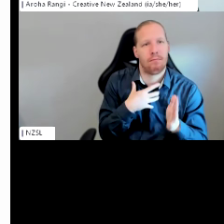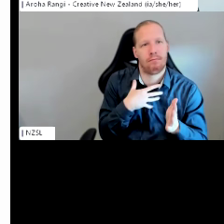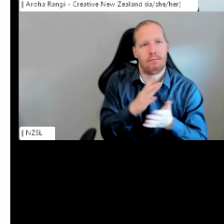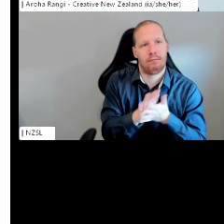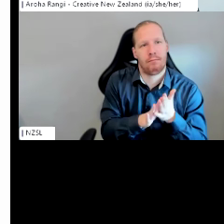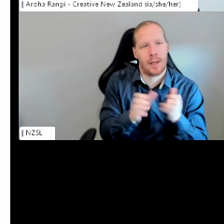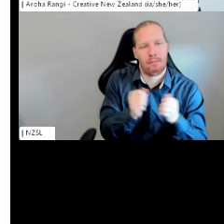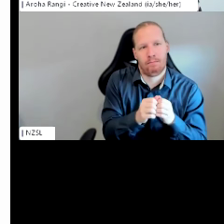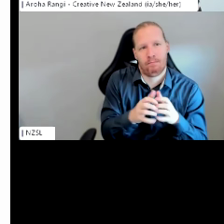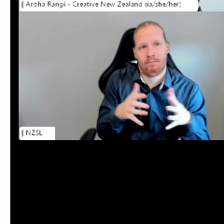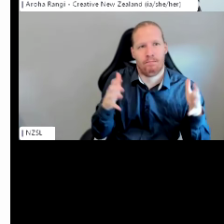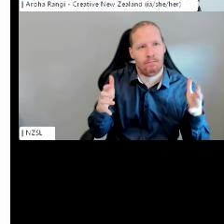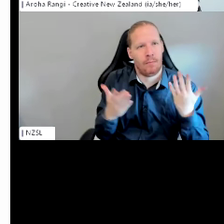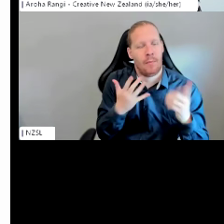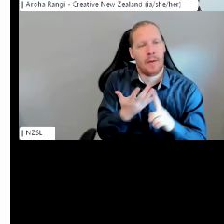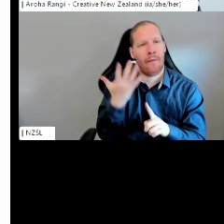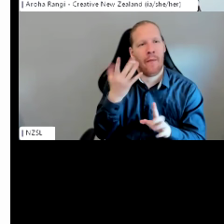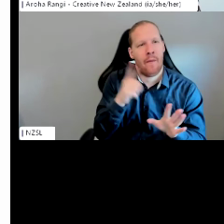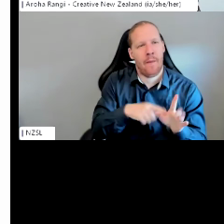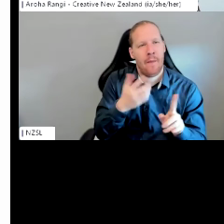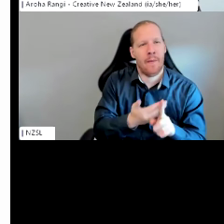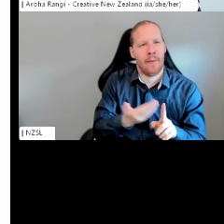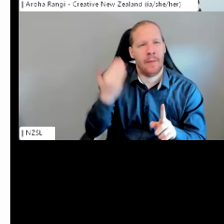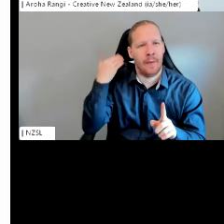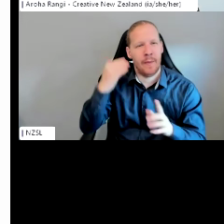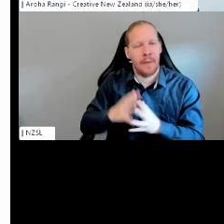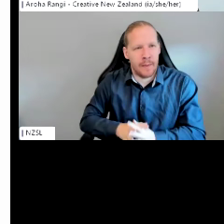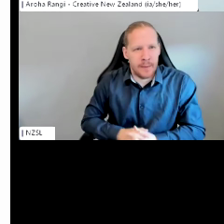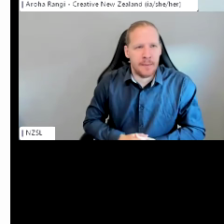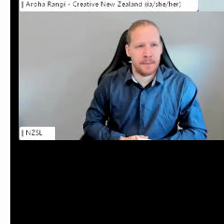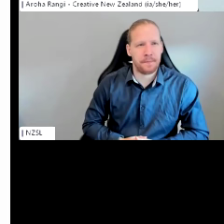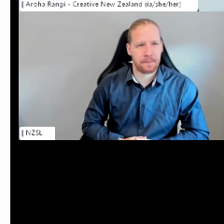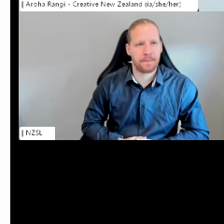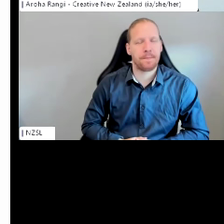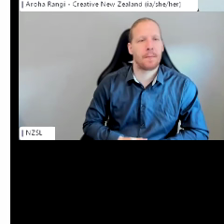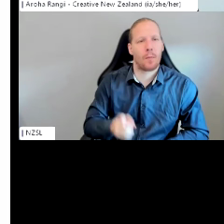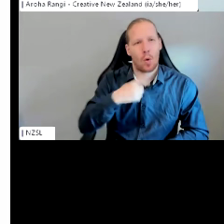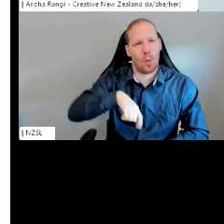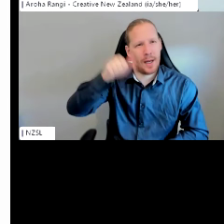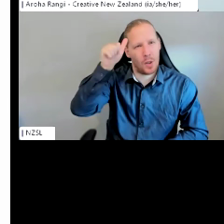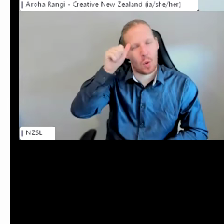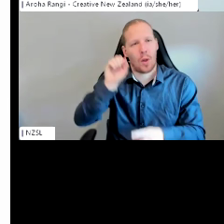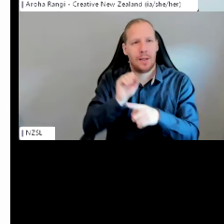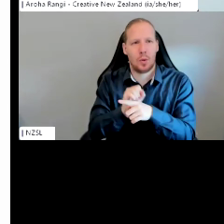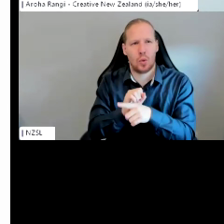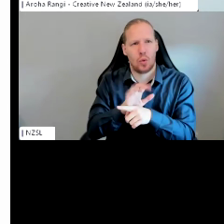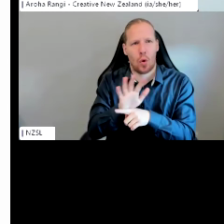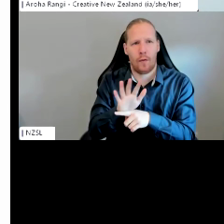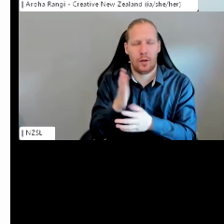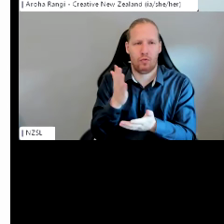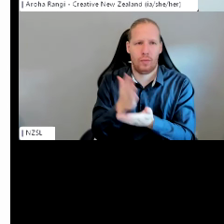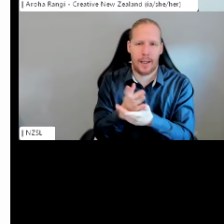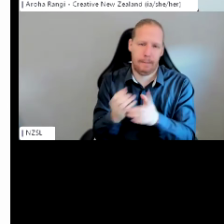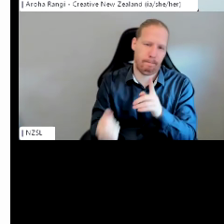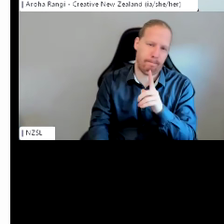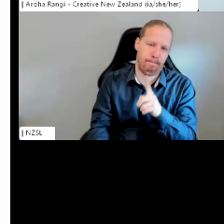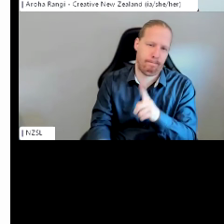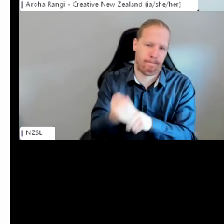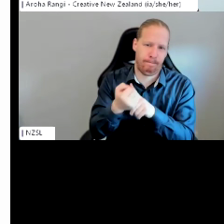were 5 years ago. Um, we know that that co really uh brought it home to people how valuable